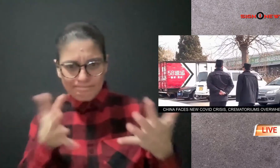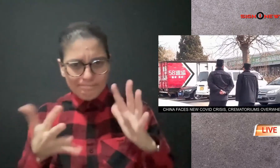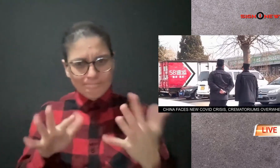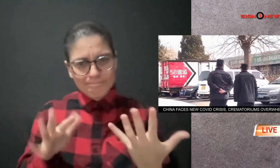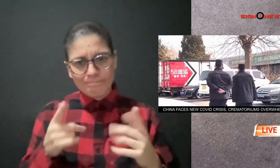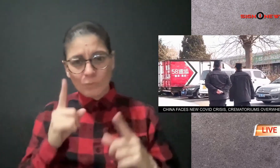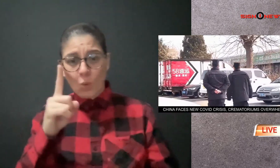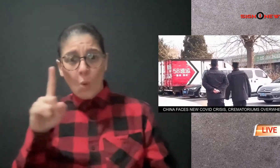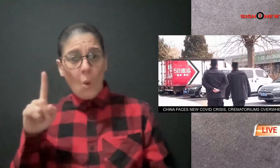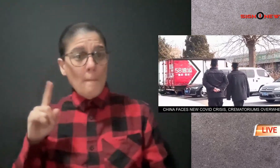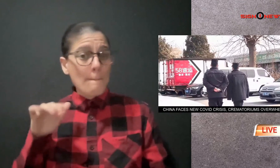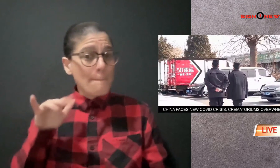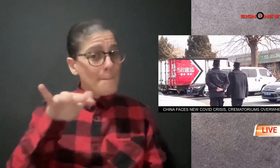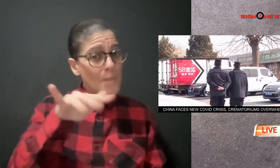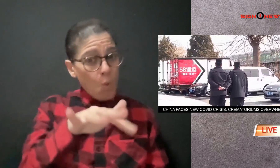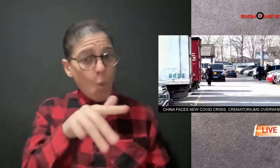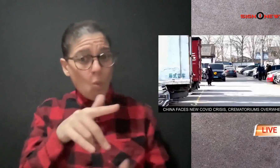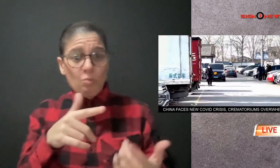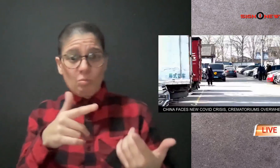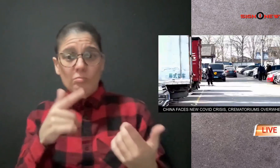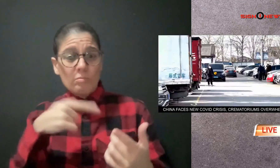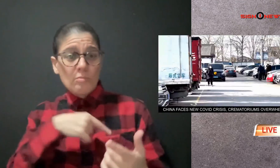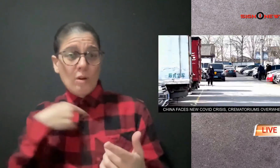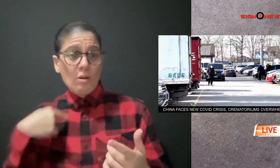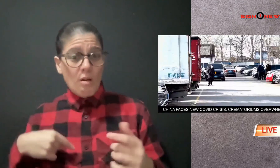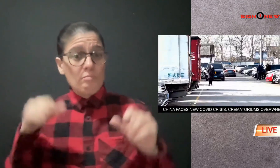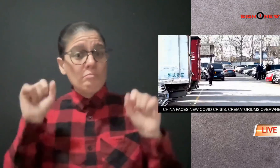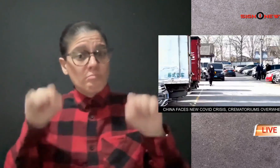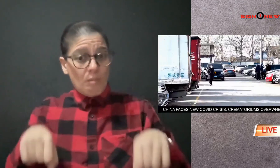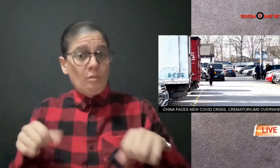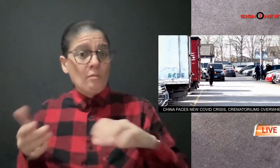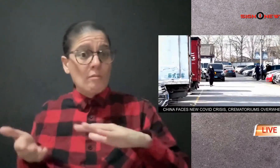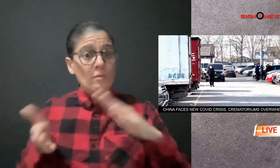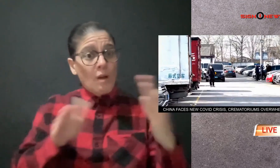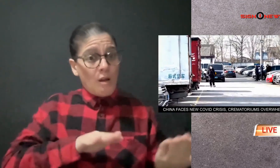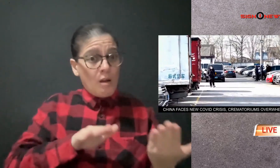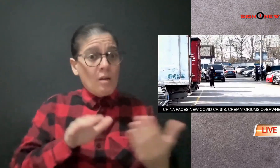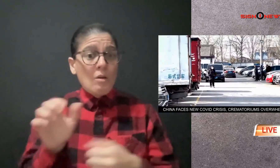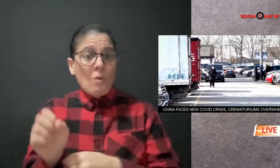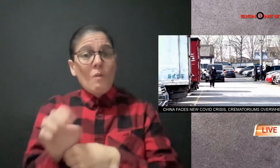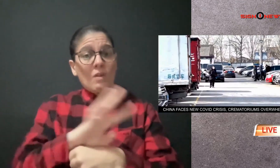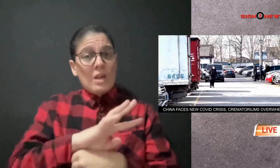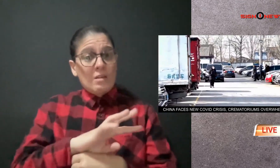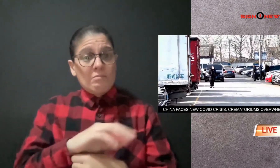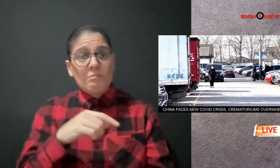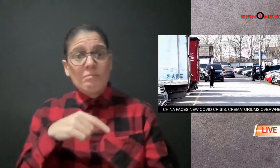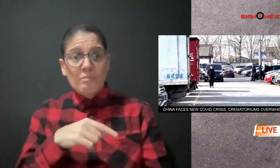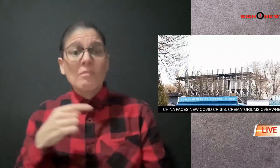a new study by Hong Kong researchers estimates nearly 1 million people in China could die